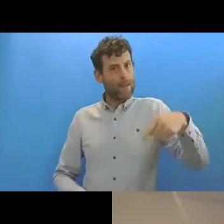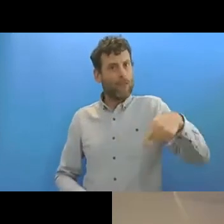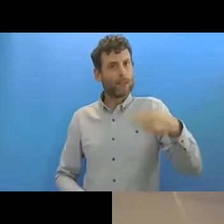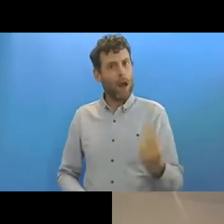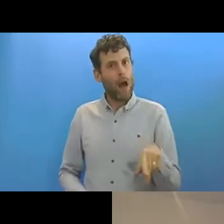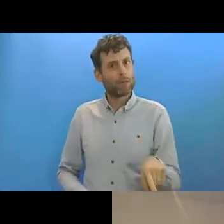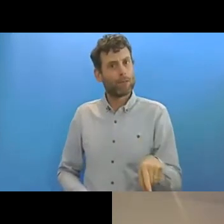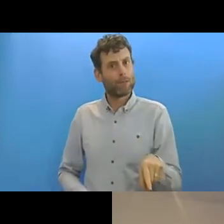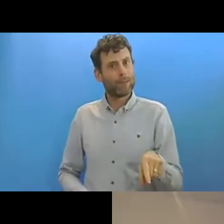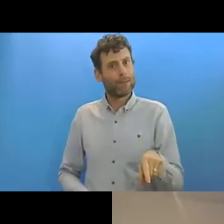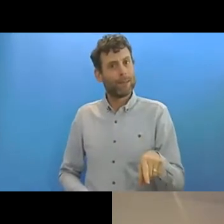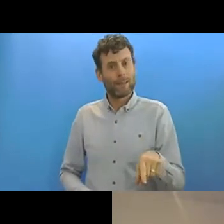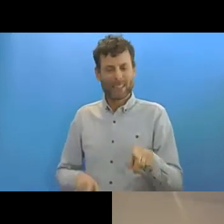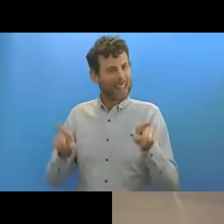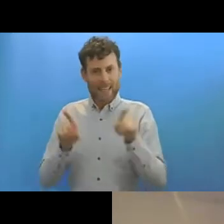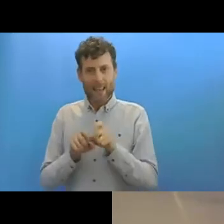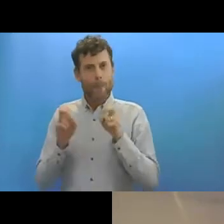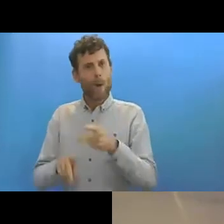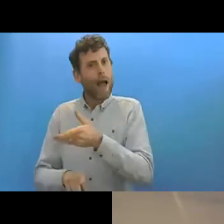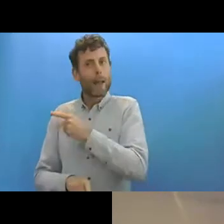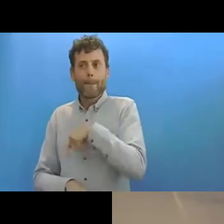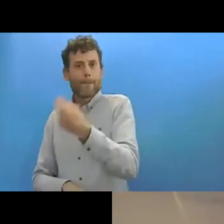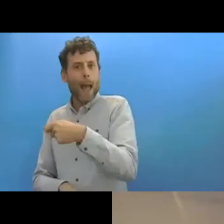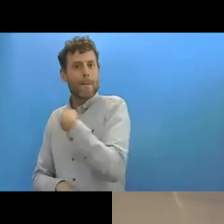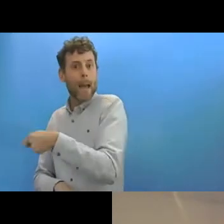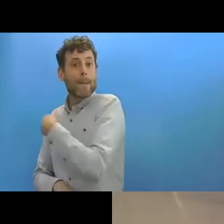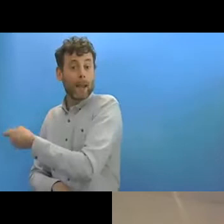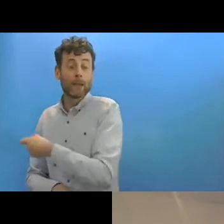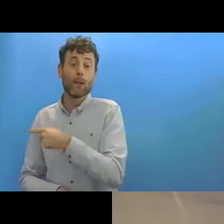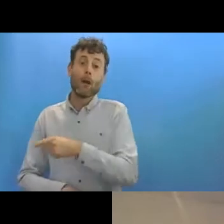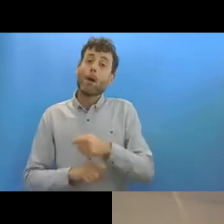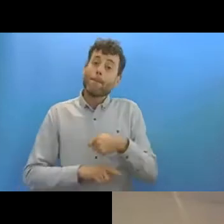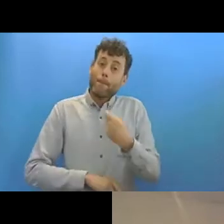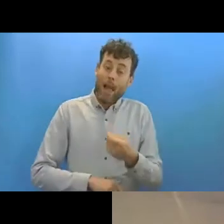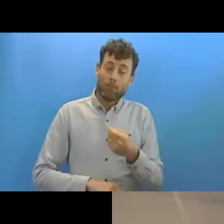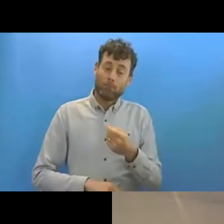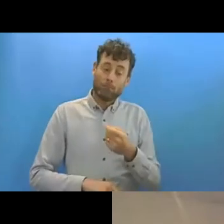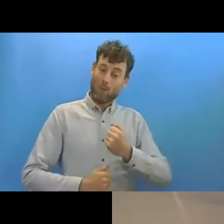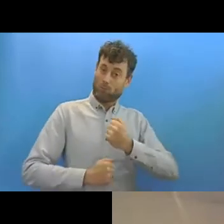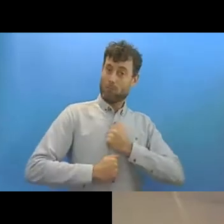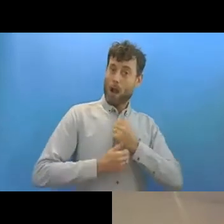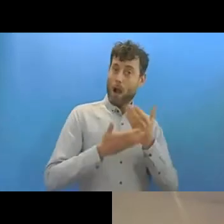sometimes they programme a piece of work not at the Festival but at another point.